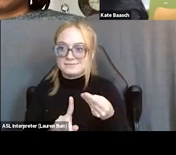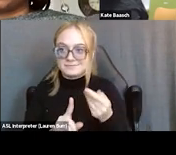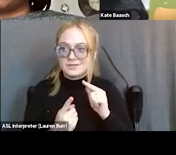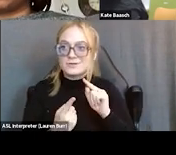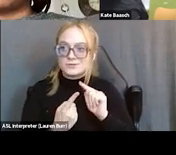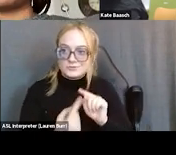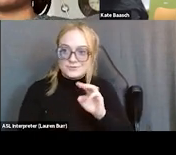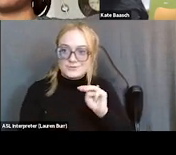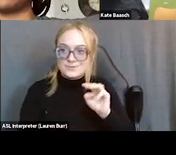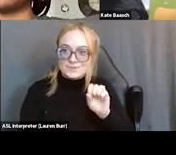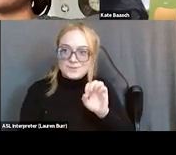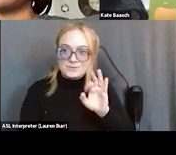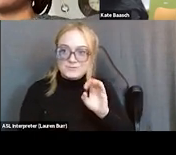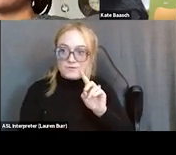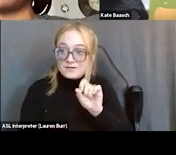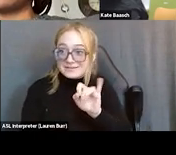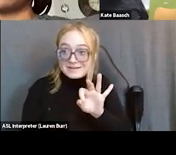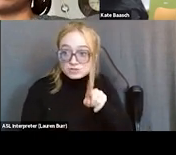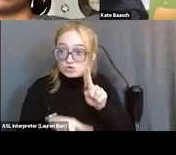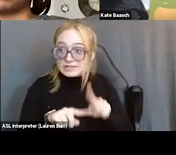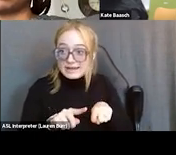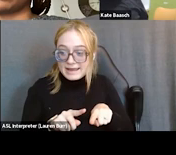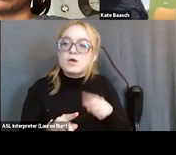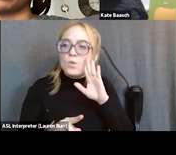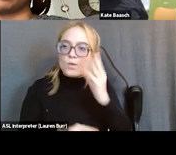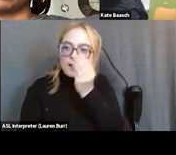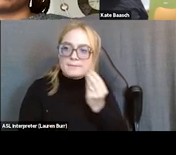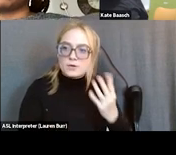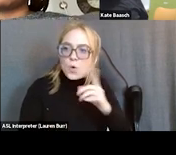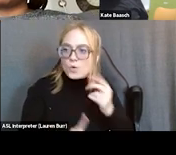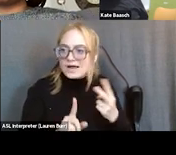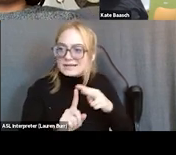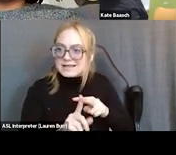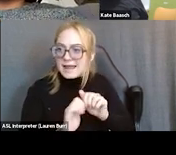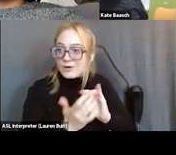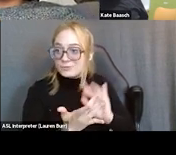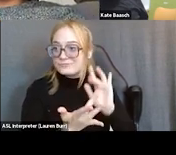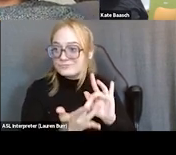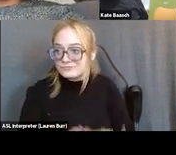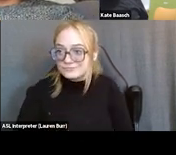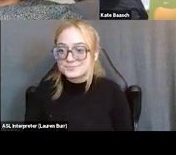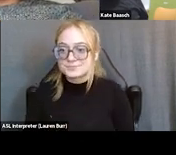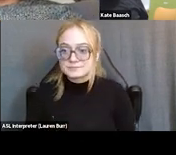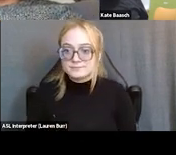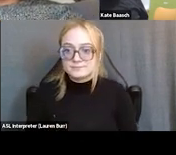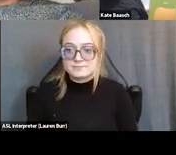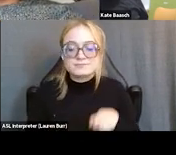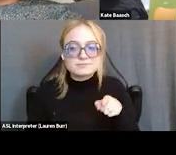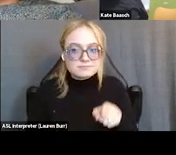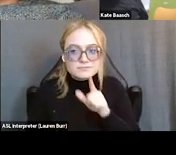take on the case then she will let us know who it's assigned to and how to get in touch with the examiner. And she just really understands the SOAR model